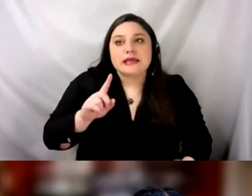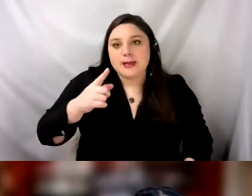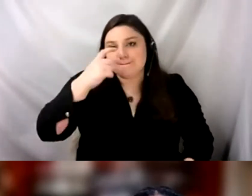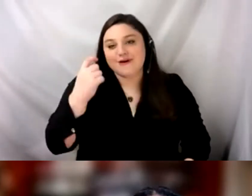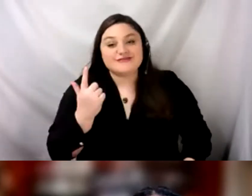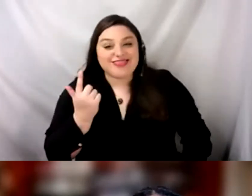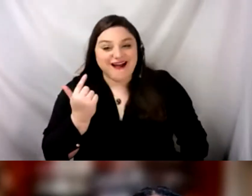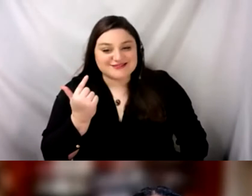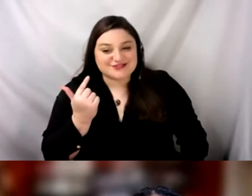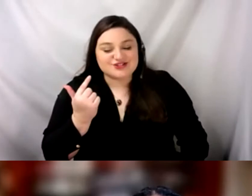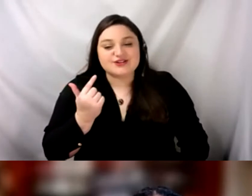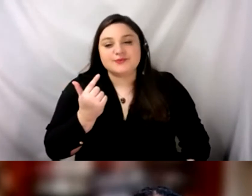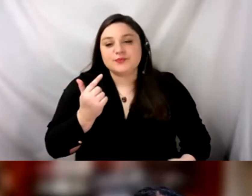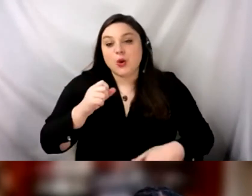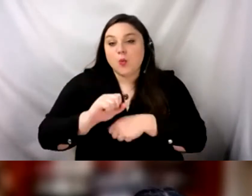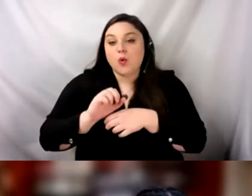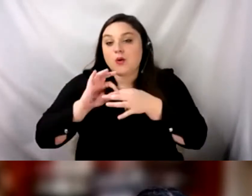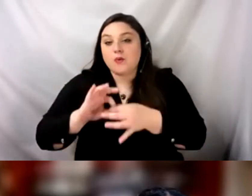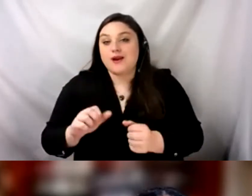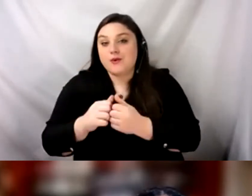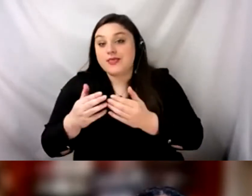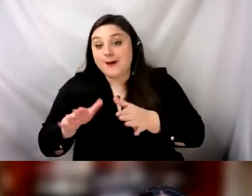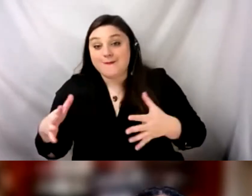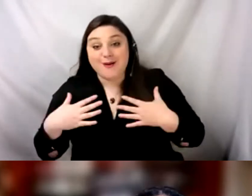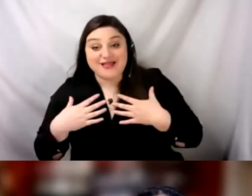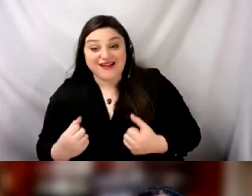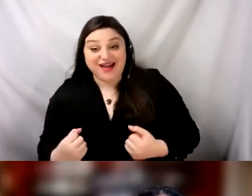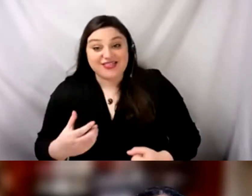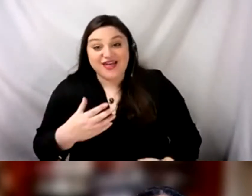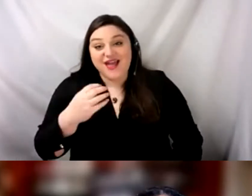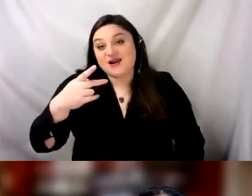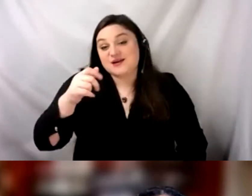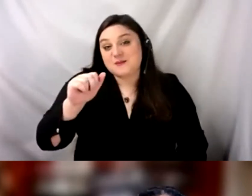pandemic, it is very much